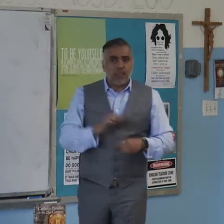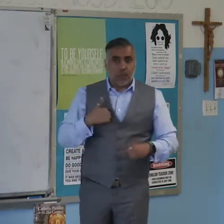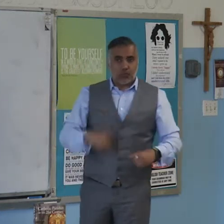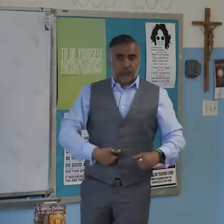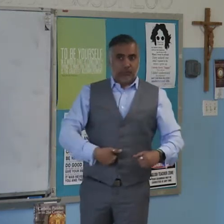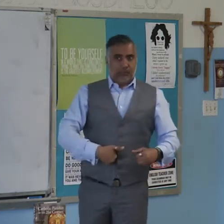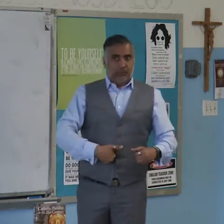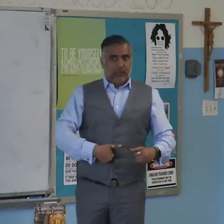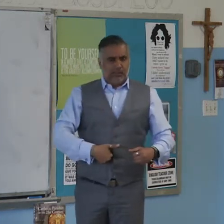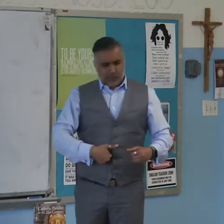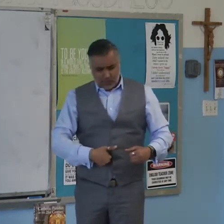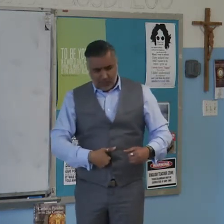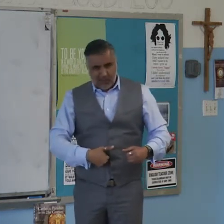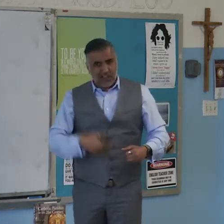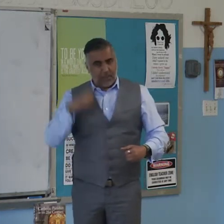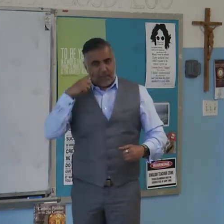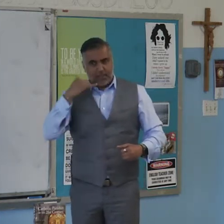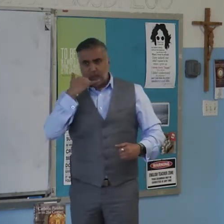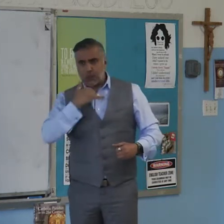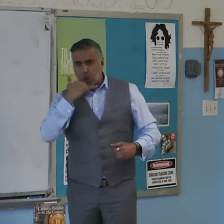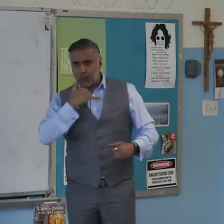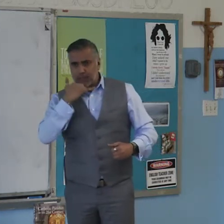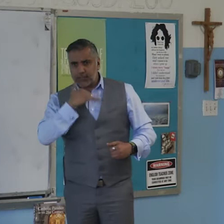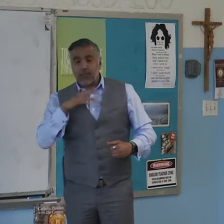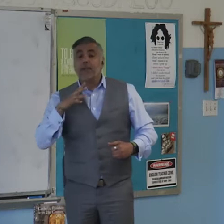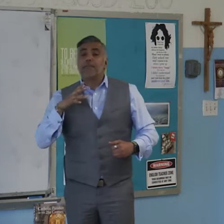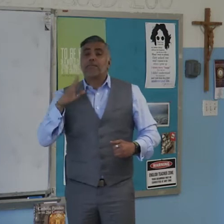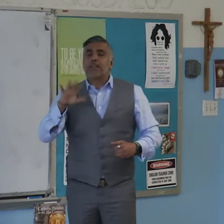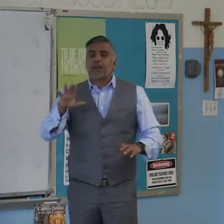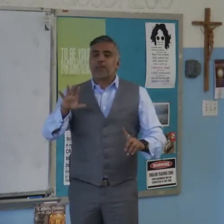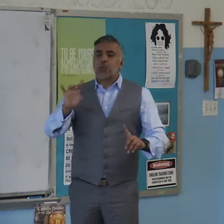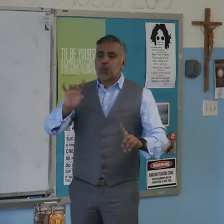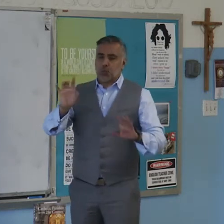think is erroneous, I think this is one of these point of, "no, no, no." What we have